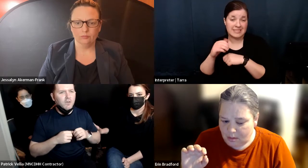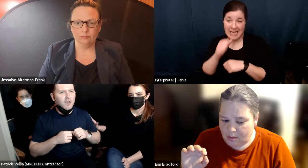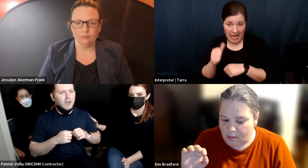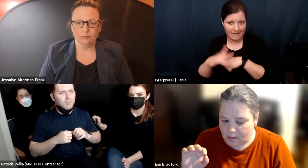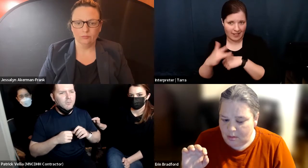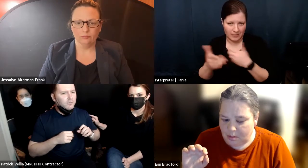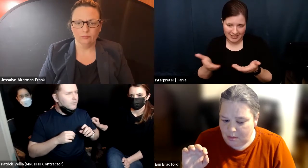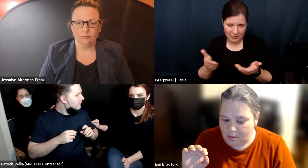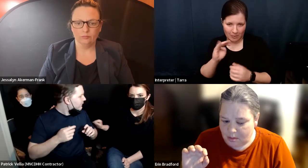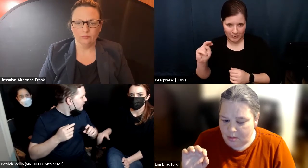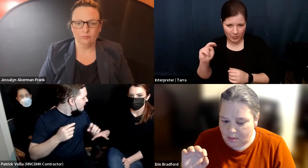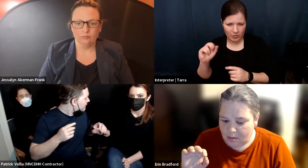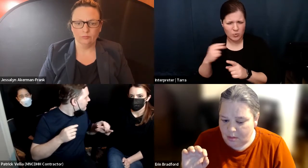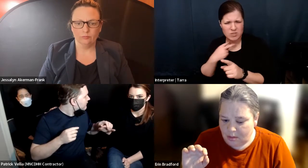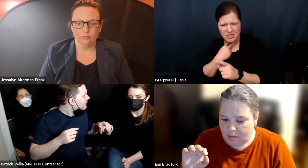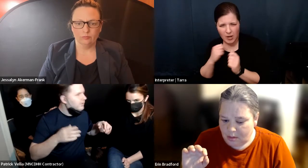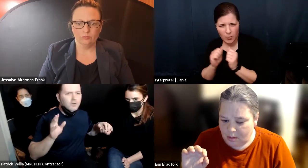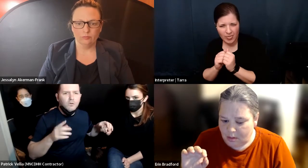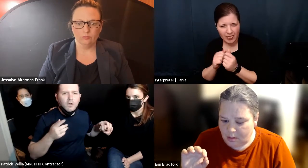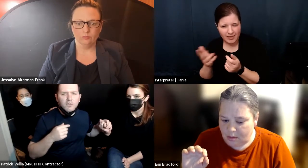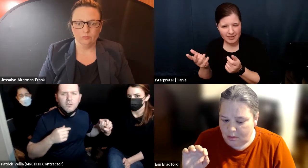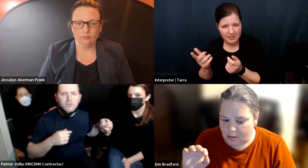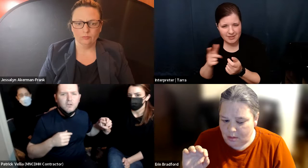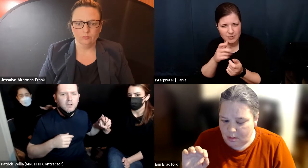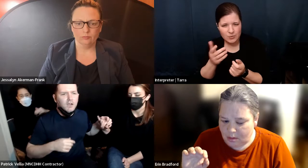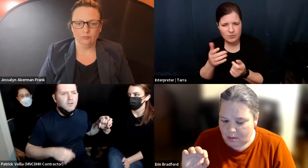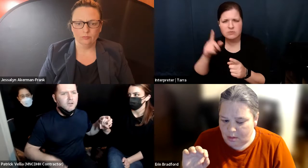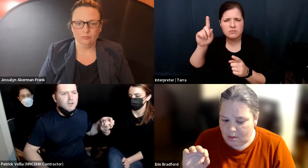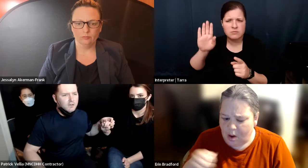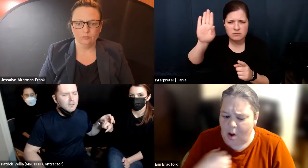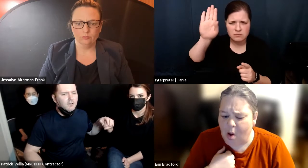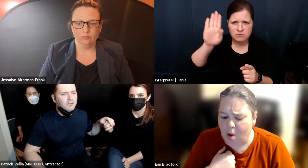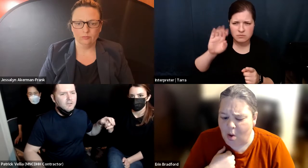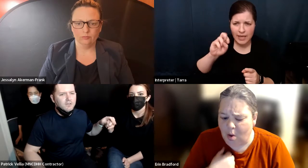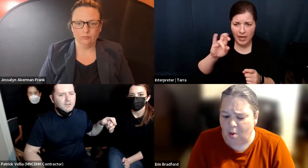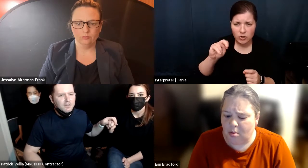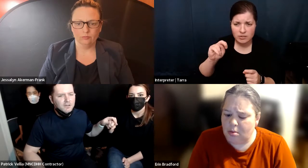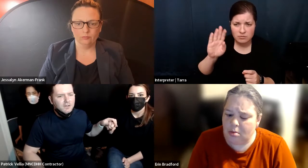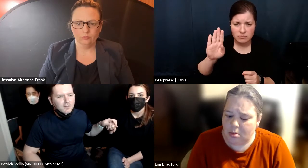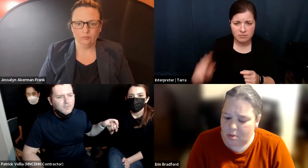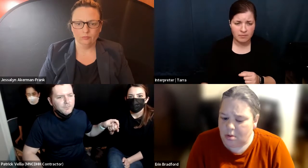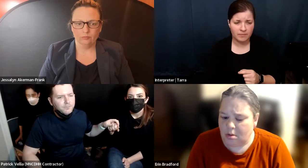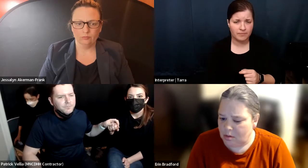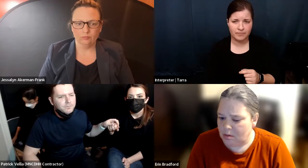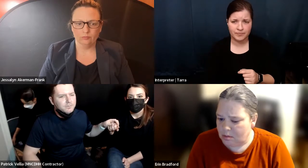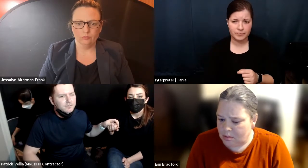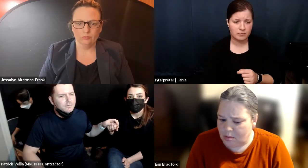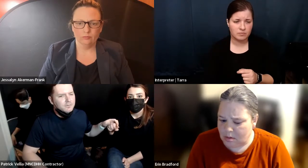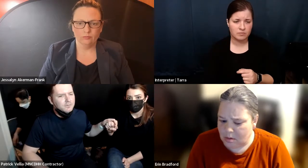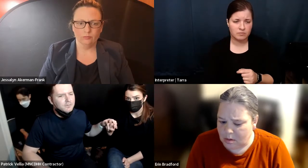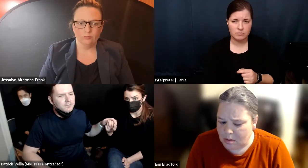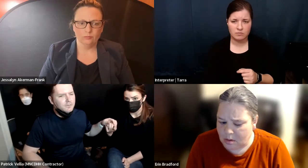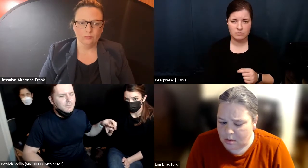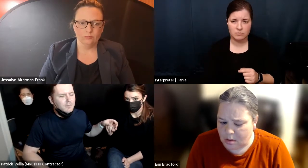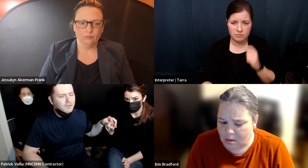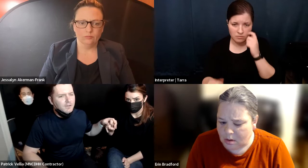It's not available here in Minnesota.